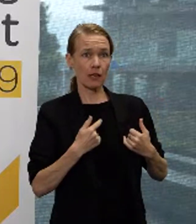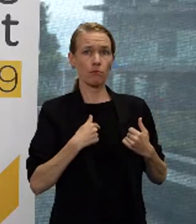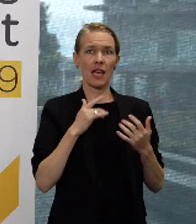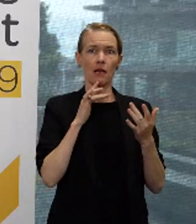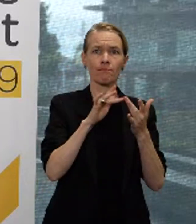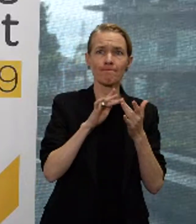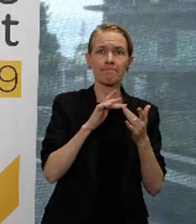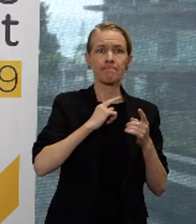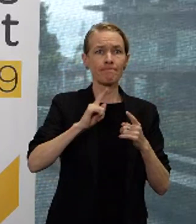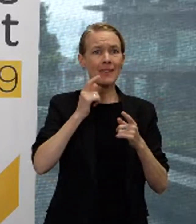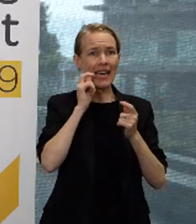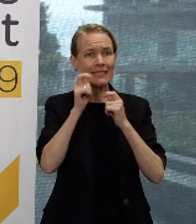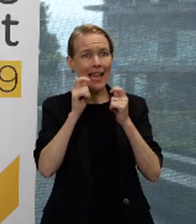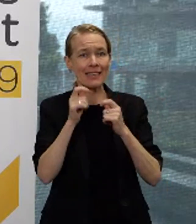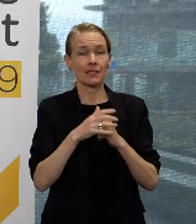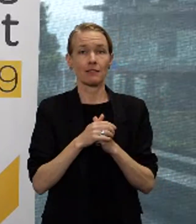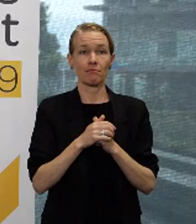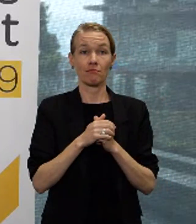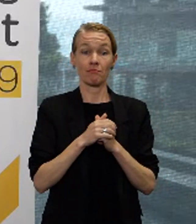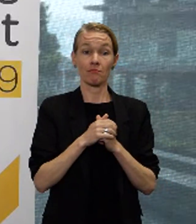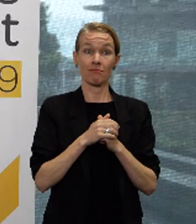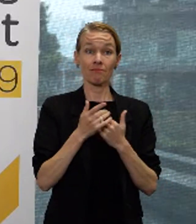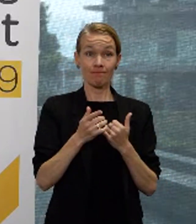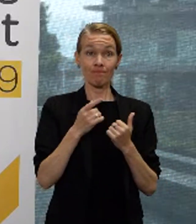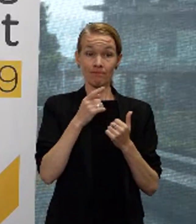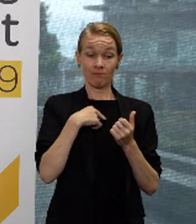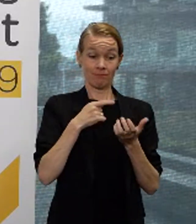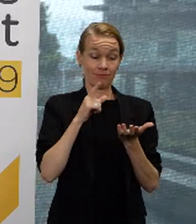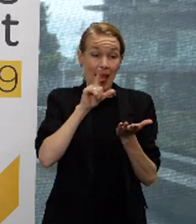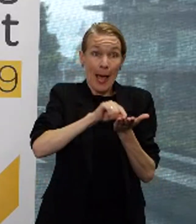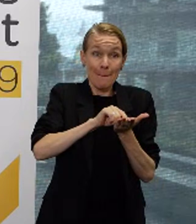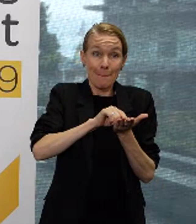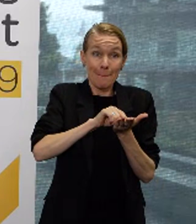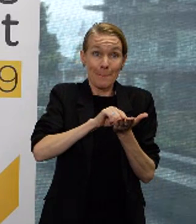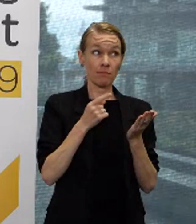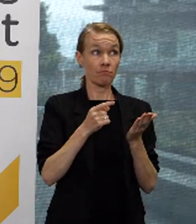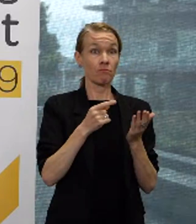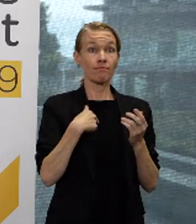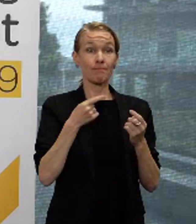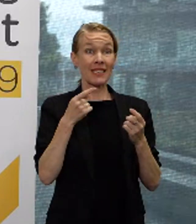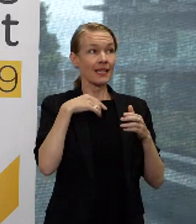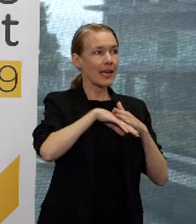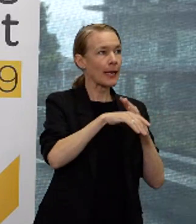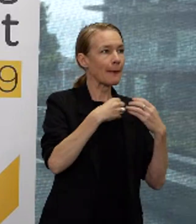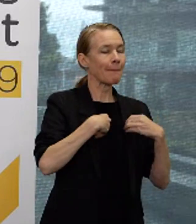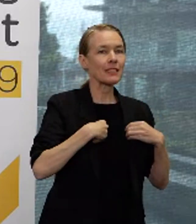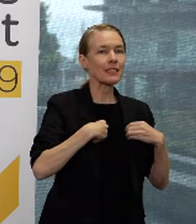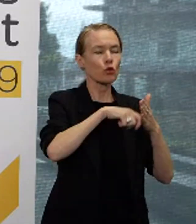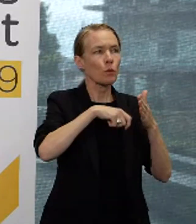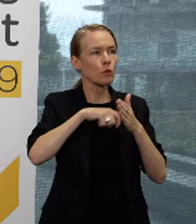Tracer App as part of your daily routine, excellent hand hygiene, and cough and sneeze etiquette.